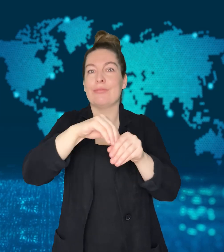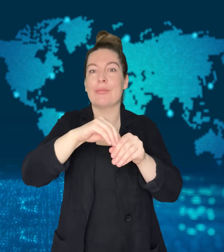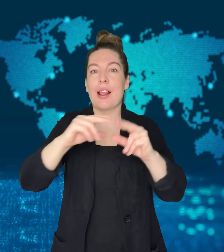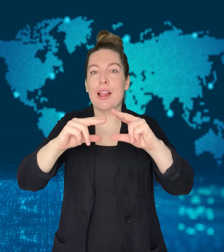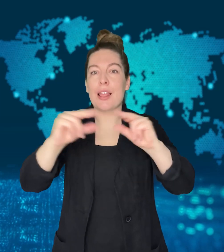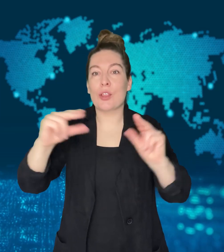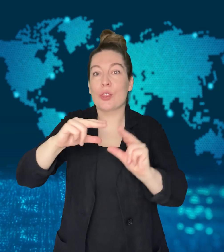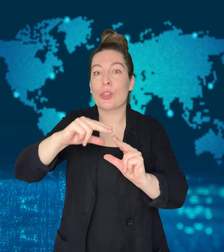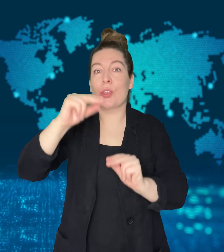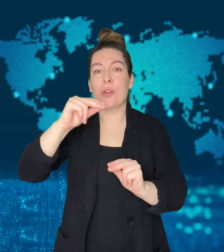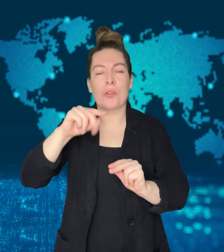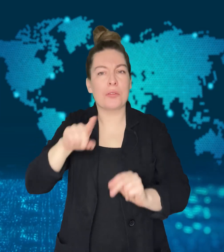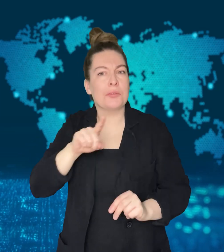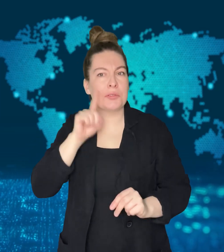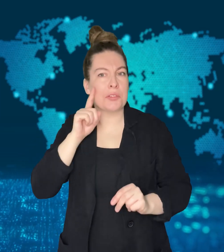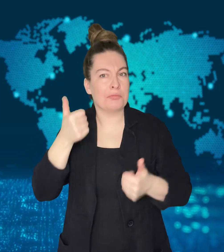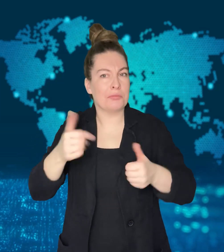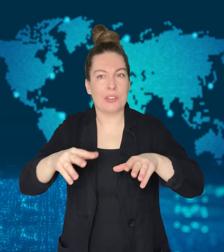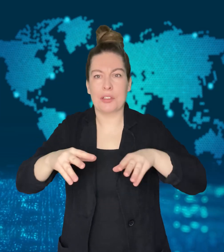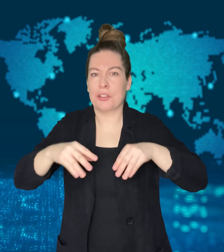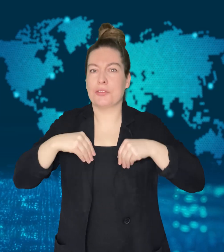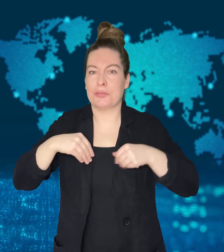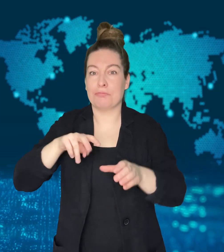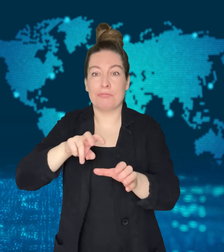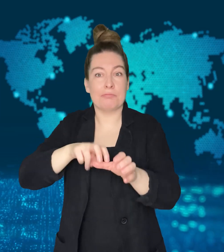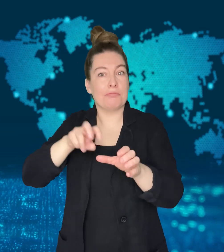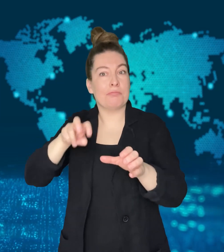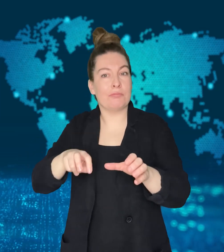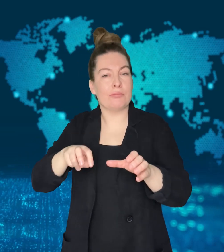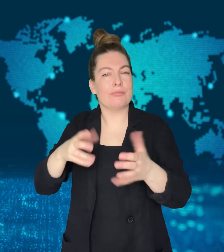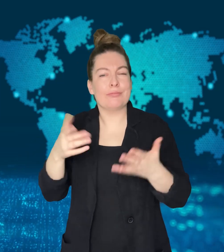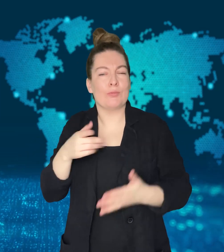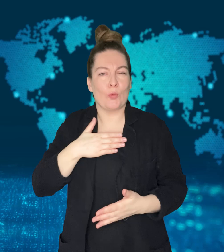He said "Alternatively, I can trade this for NATO membership.Ã¢Â€Â